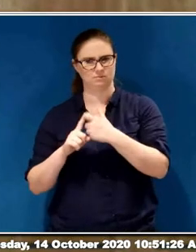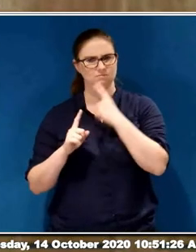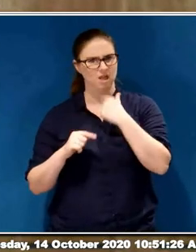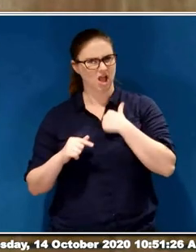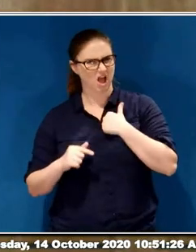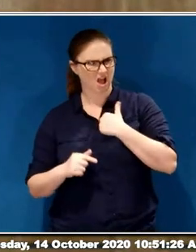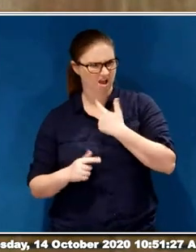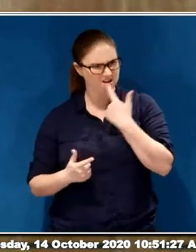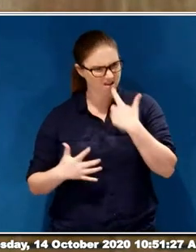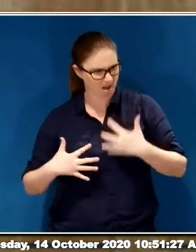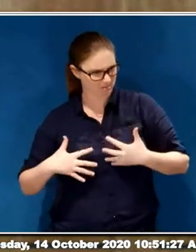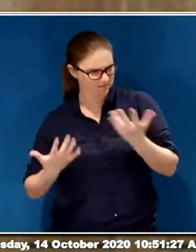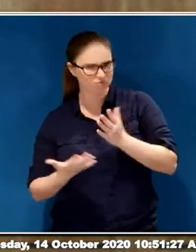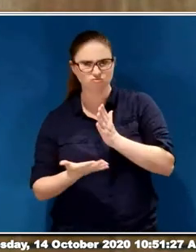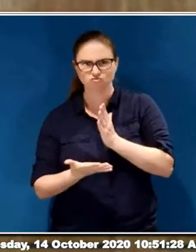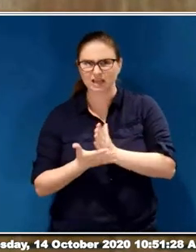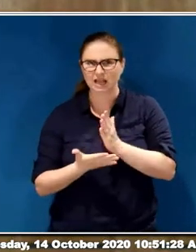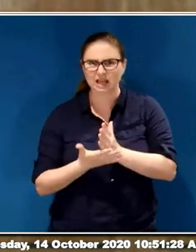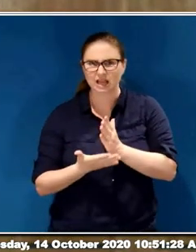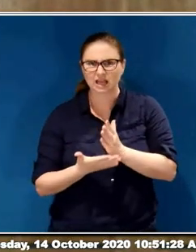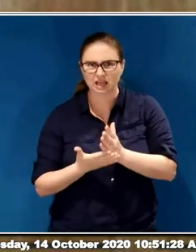She just got involved with the wrong people. Okay.